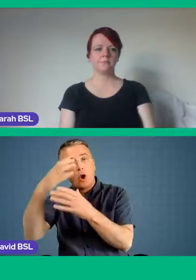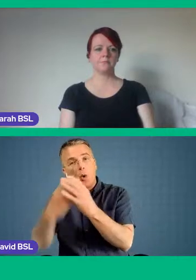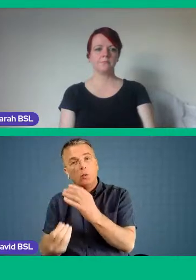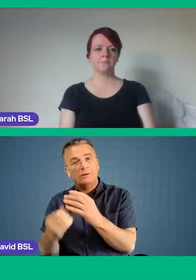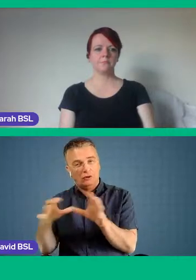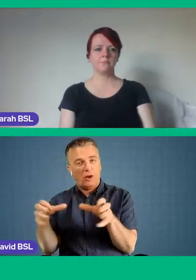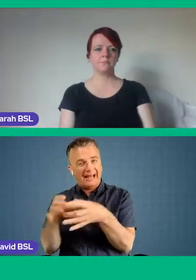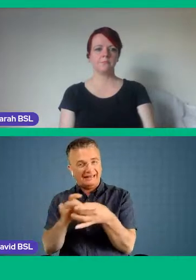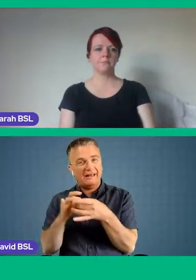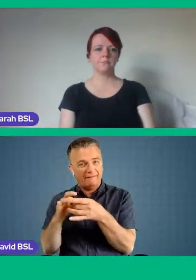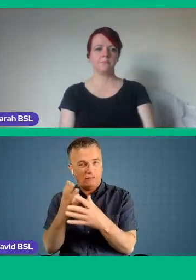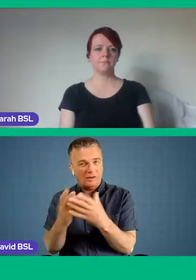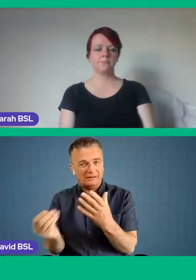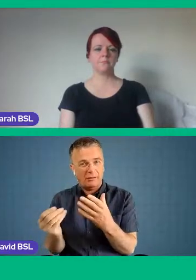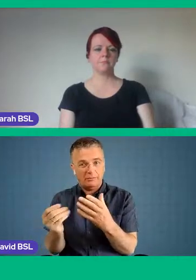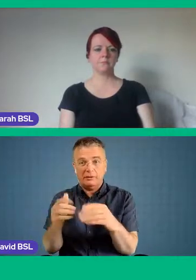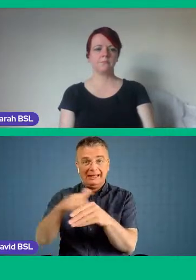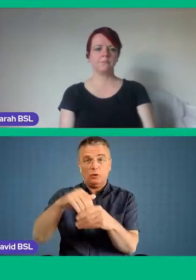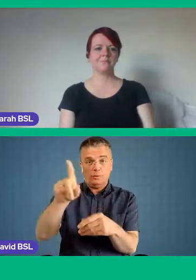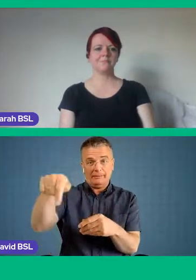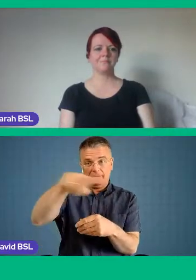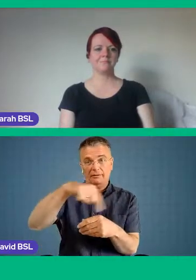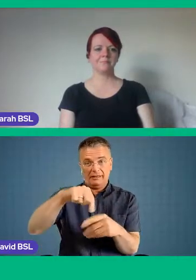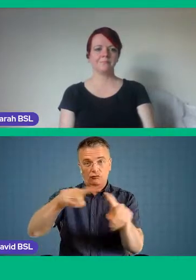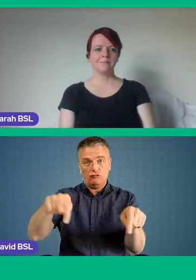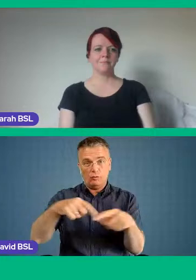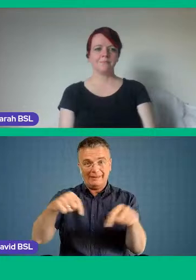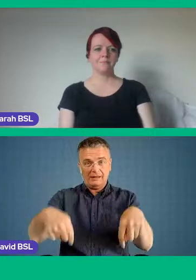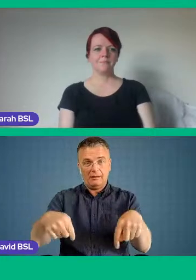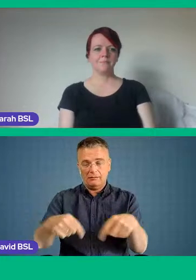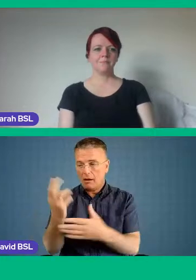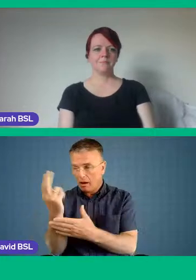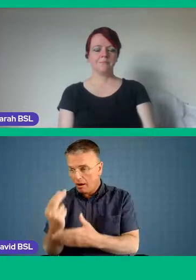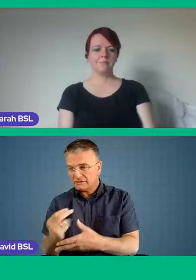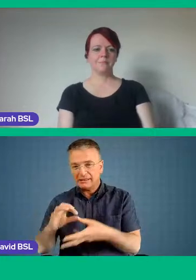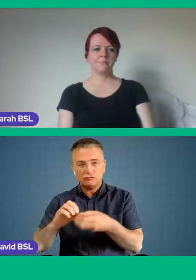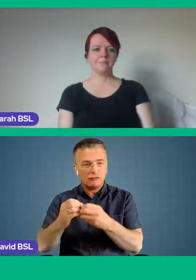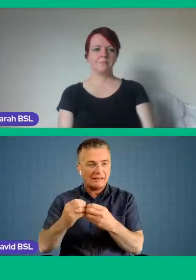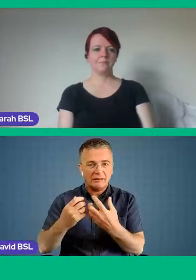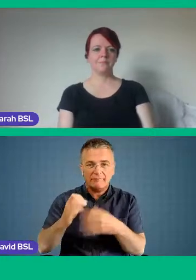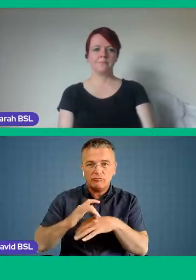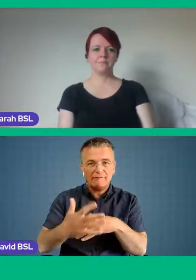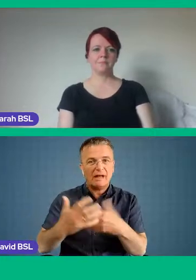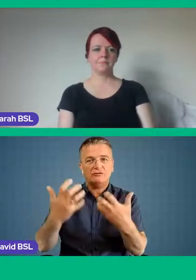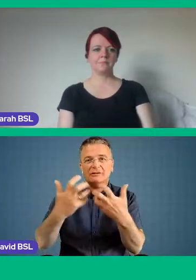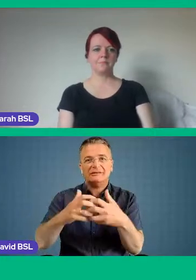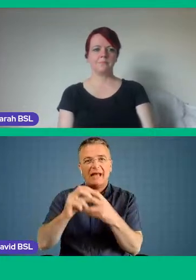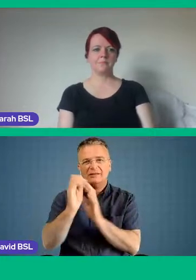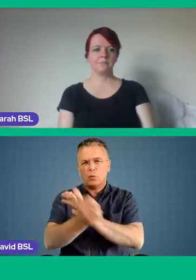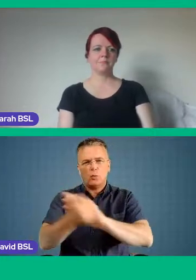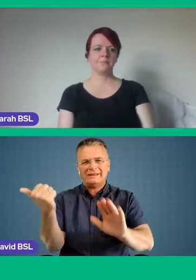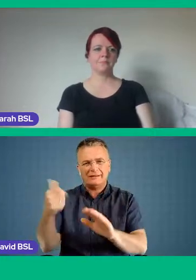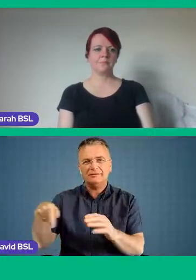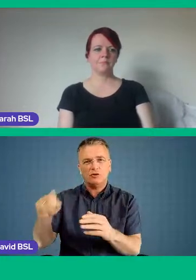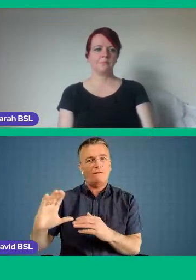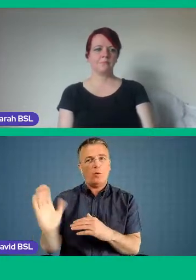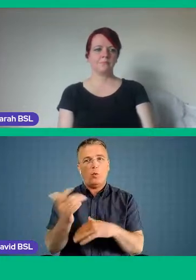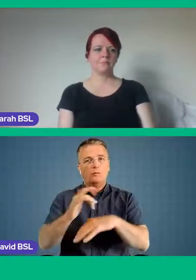, including people in the room here, artists and creative professionals, tech wizards of all disciplines, and I think the collective was conceived